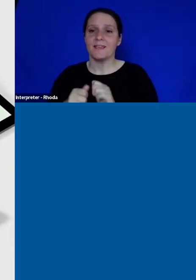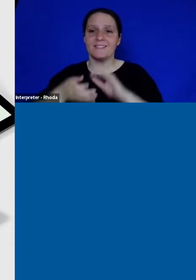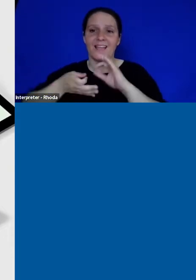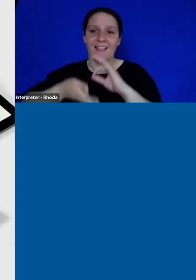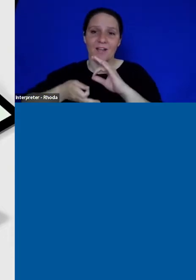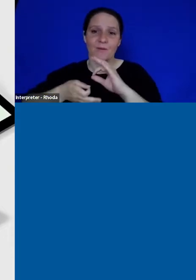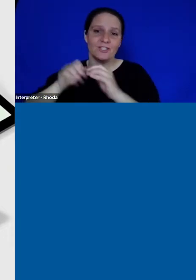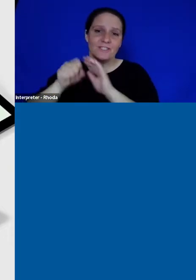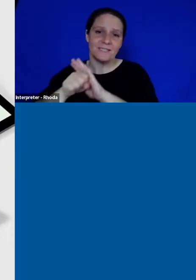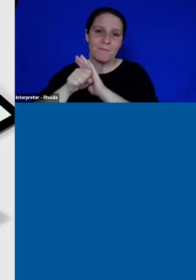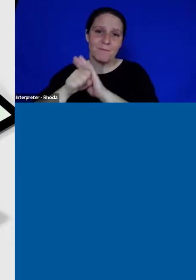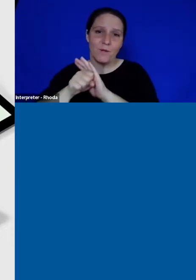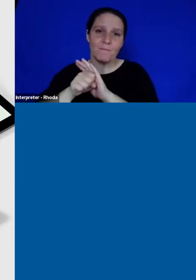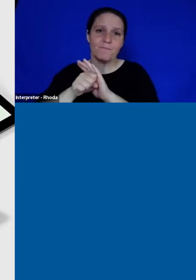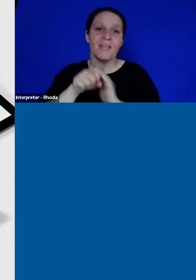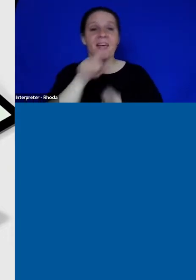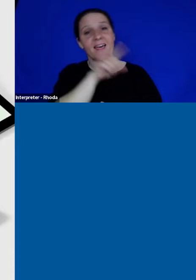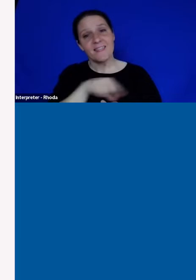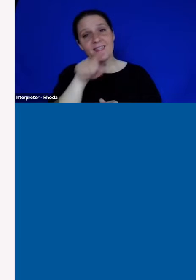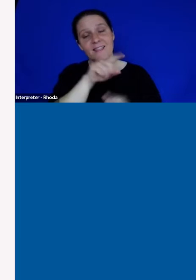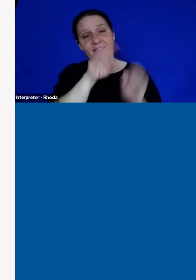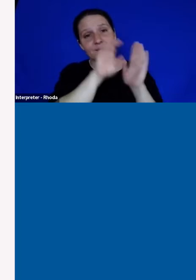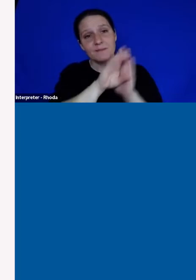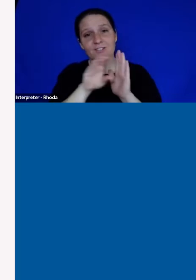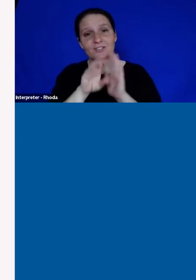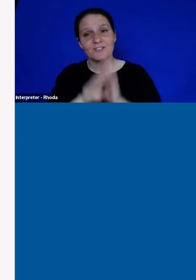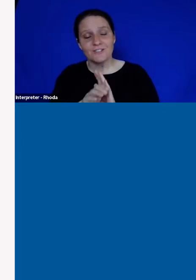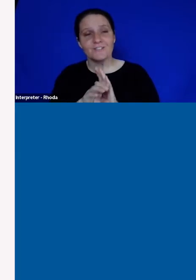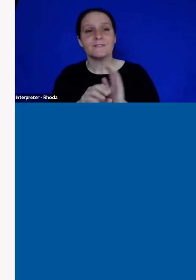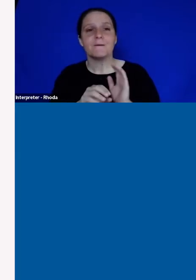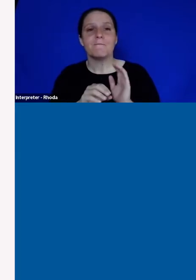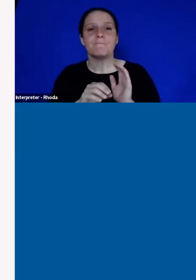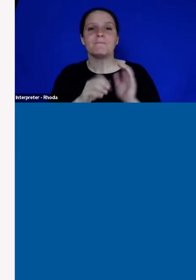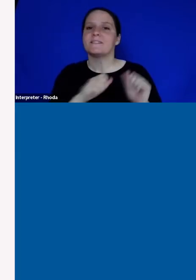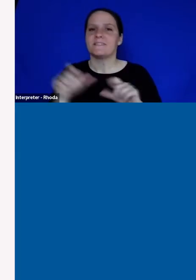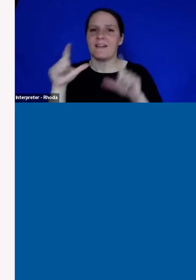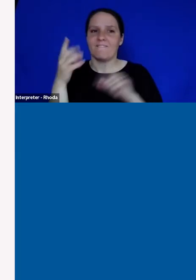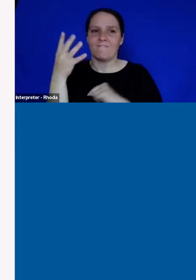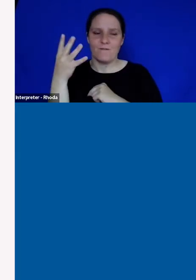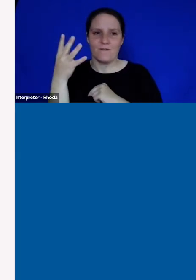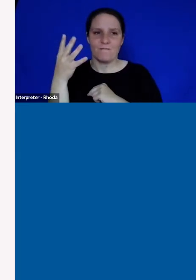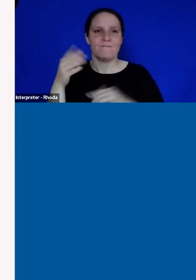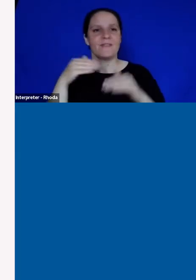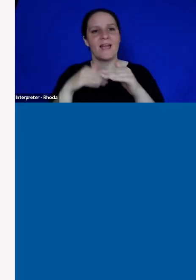and the screen mockups are from Lstore Graphics. Slide four: Access Beyond Compliance.